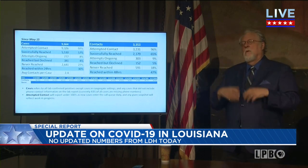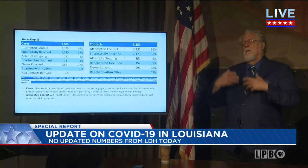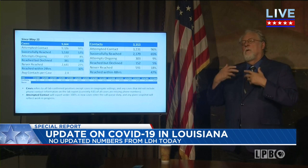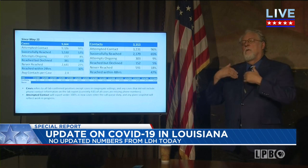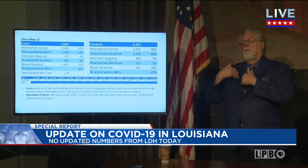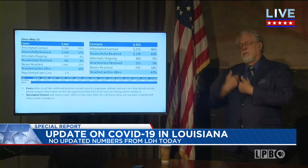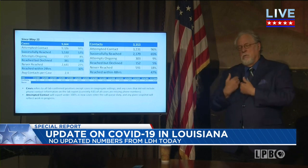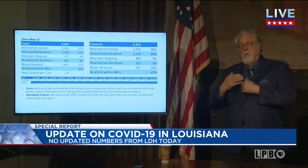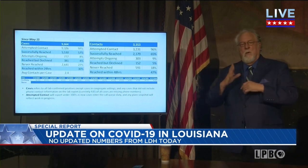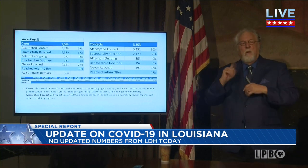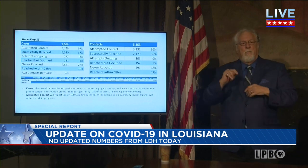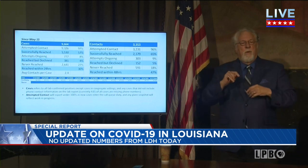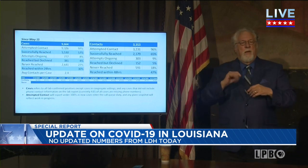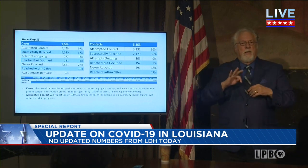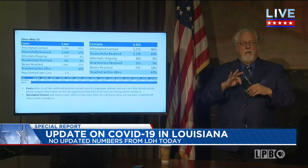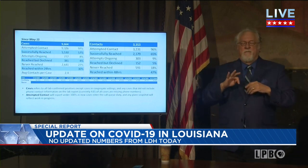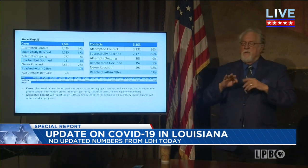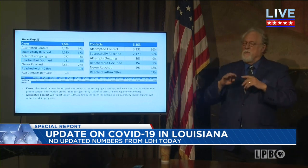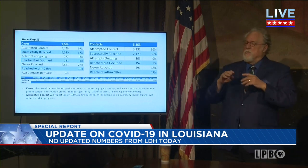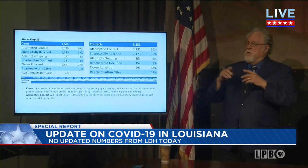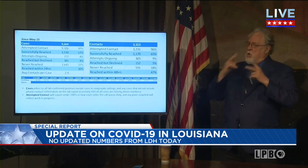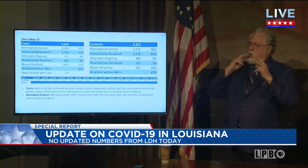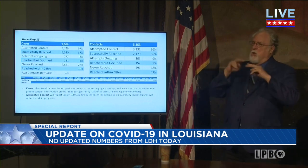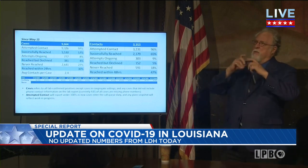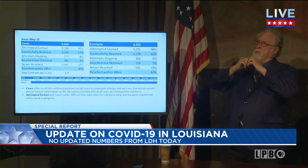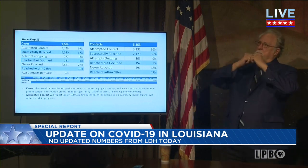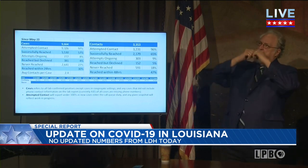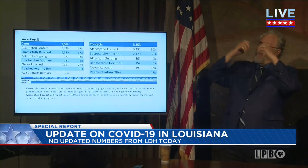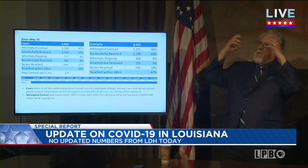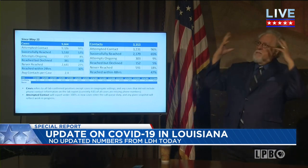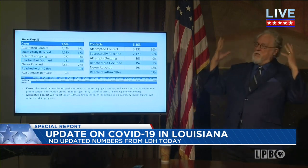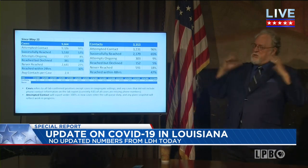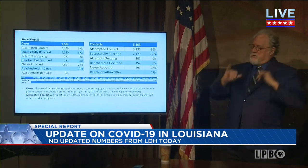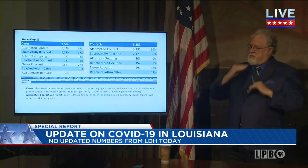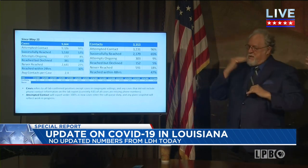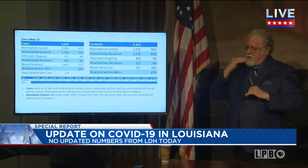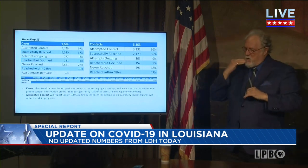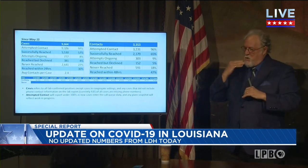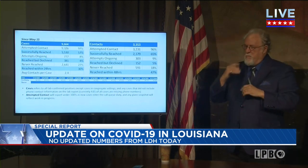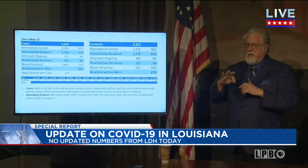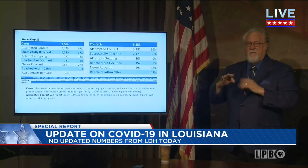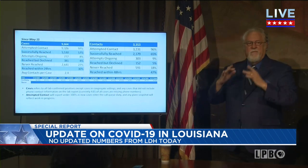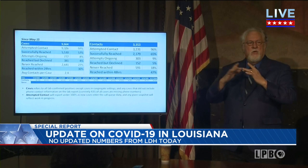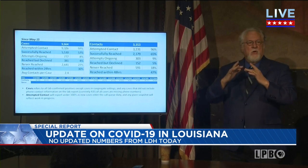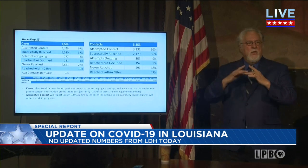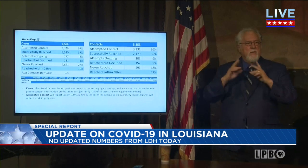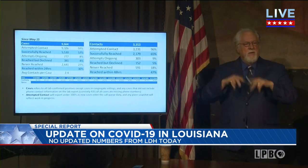IT SEEMS AT A TIME LIKE THIS WHEN PEOPLE HAVE BEEN HOME SO MUCH THAT BEING ASKED TO STAY